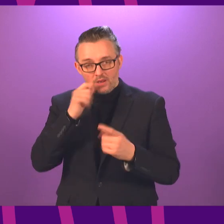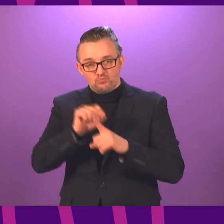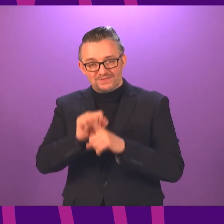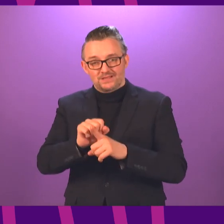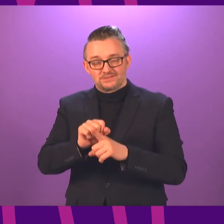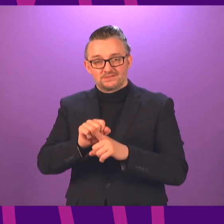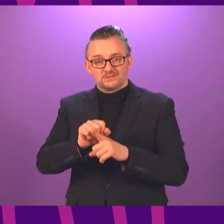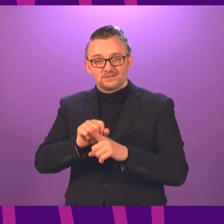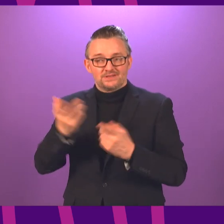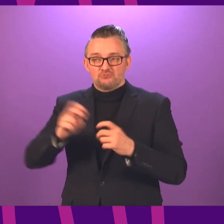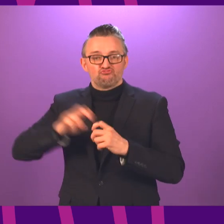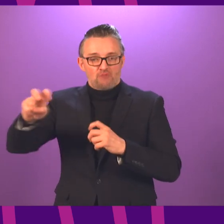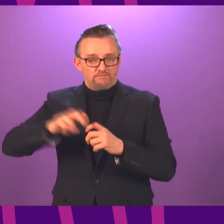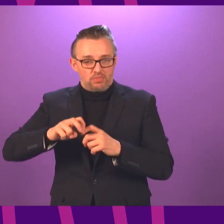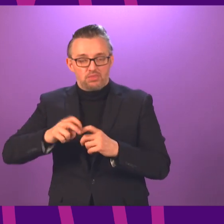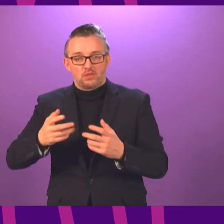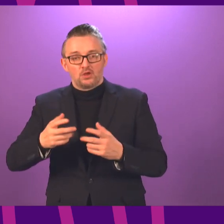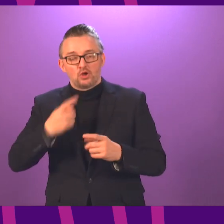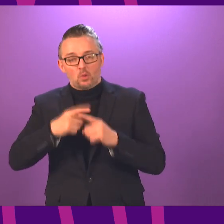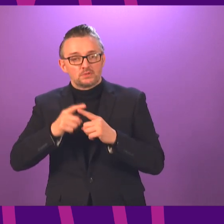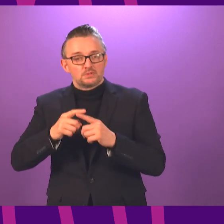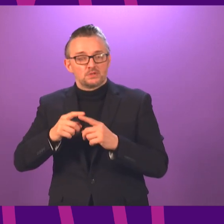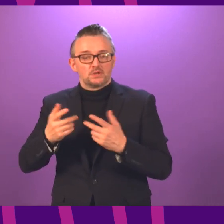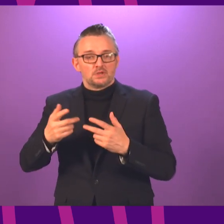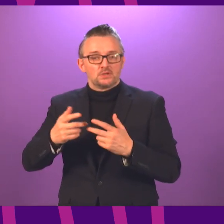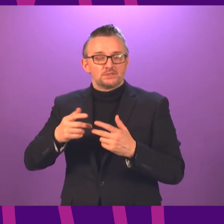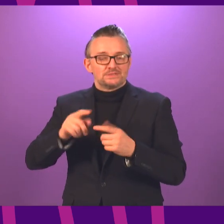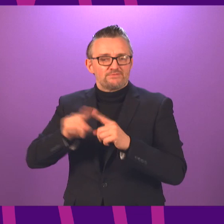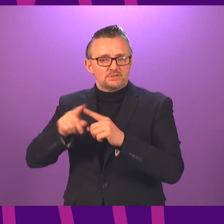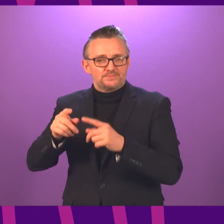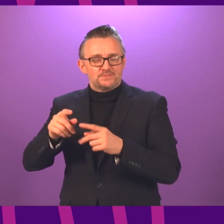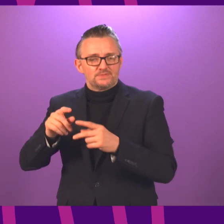travel restrictions in place for a certain period and genomic sequencing. The UK is a